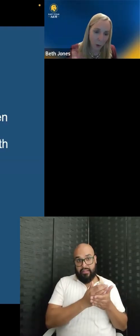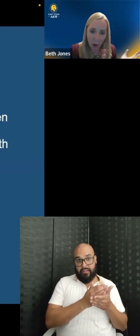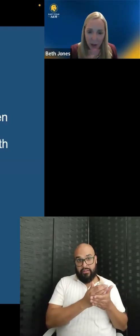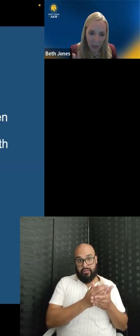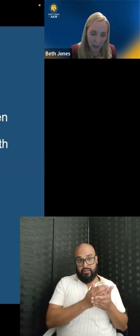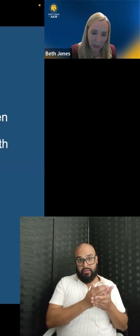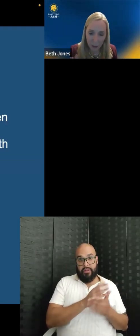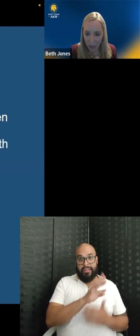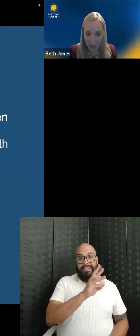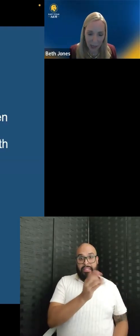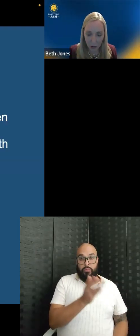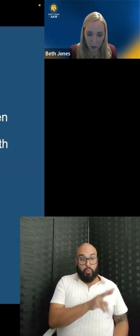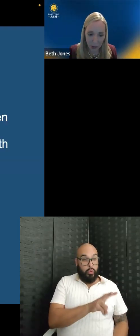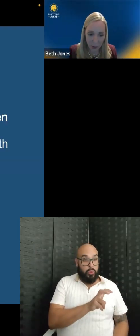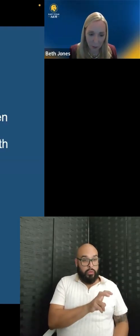We're all in that legally blind category.